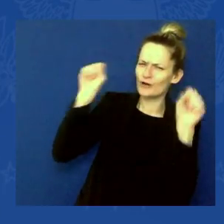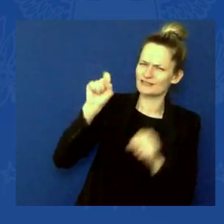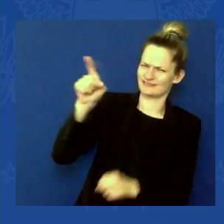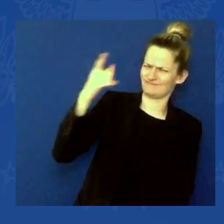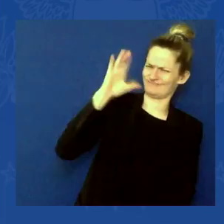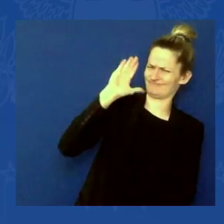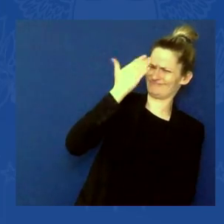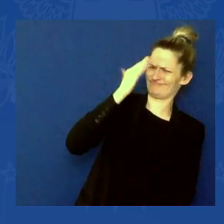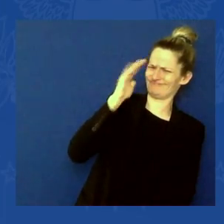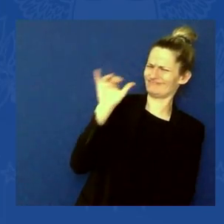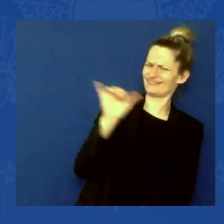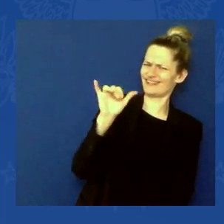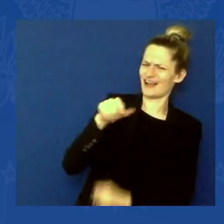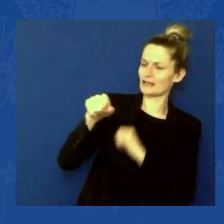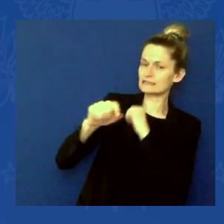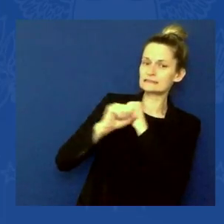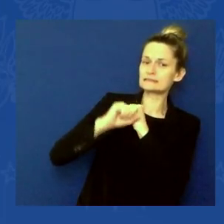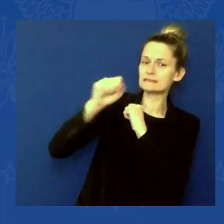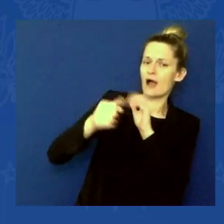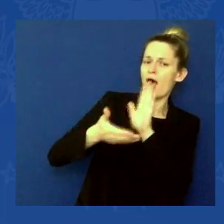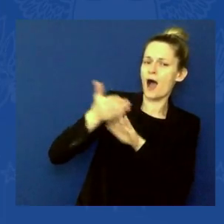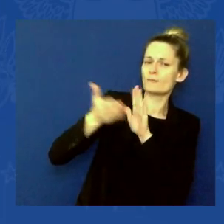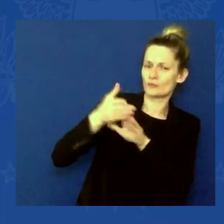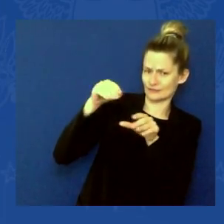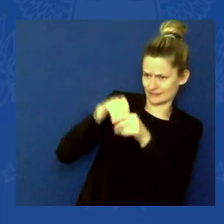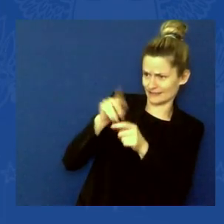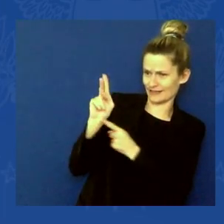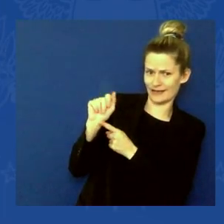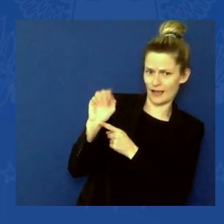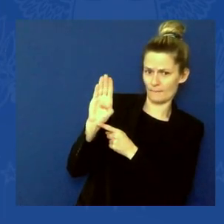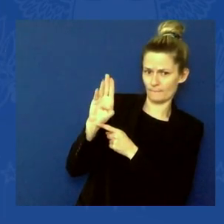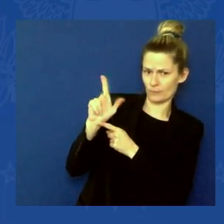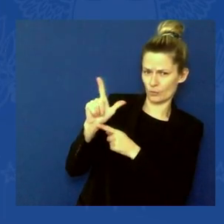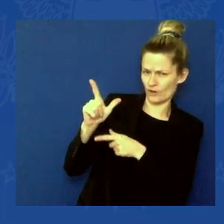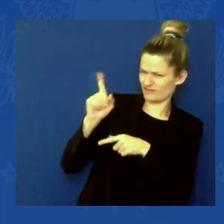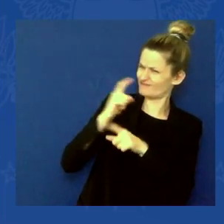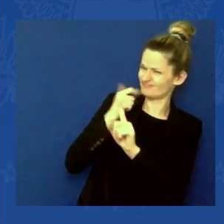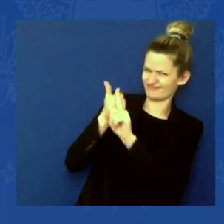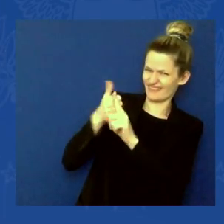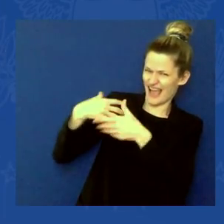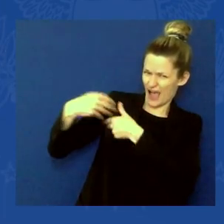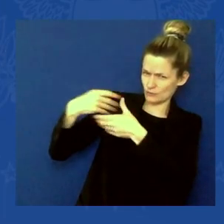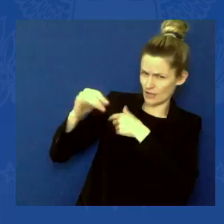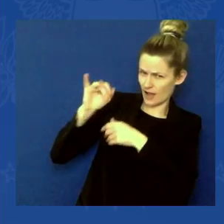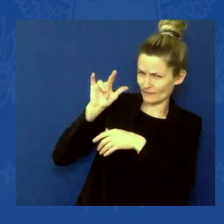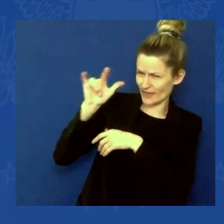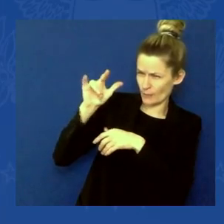outside of the airport. Is that correct? The President: What I'm not going to do is talk about the tactical changes